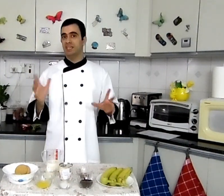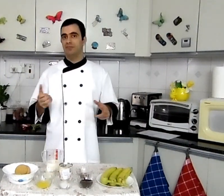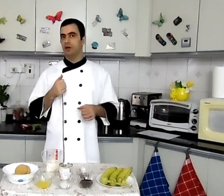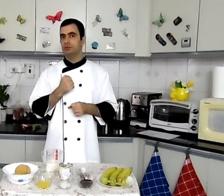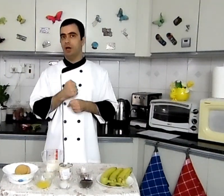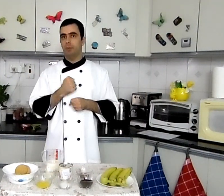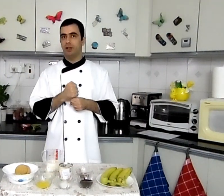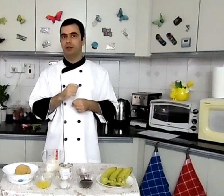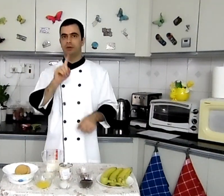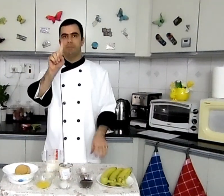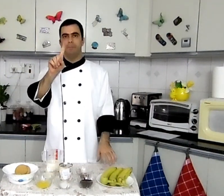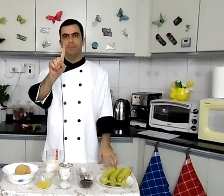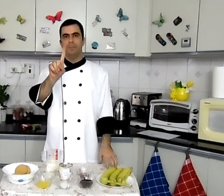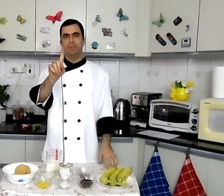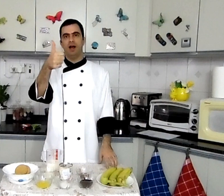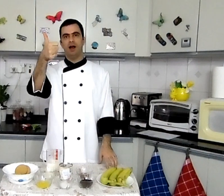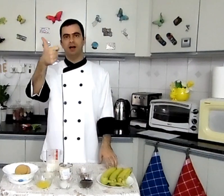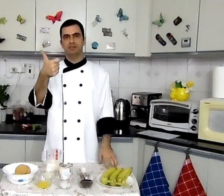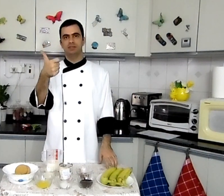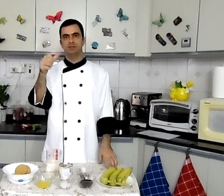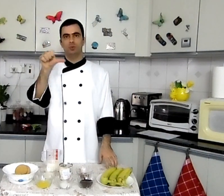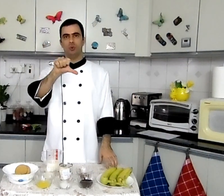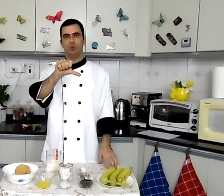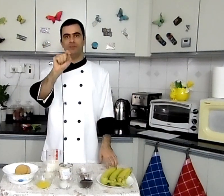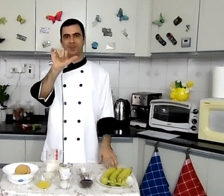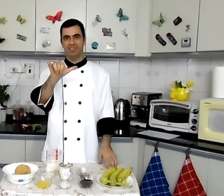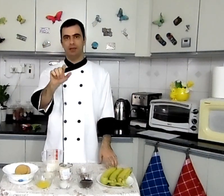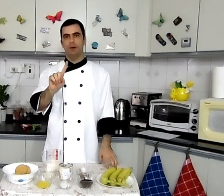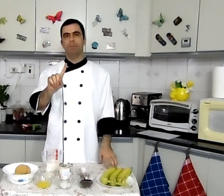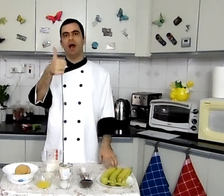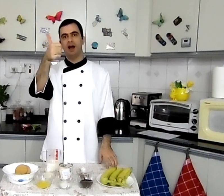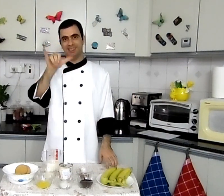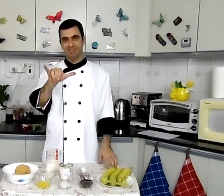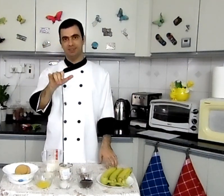how to prepare Banoffee Pie كيف نعمل بانوفي باي